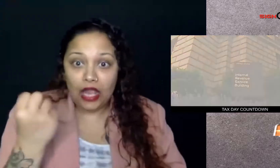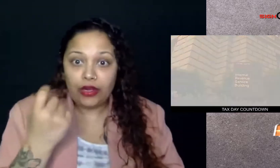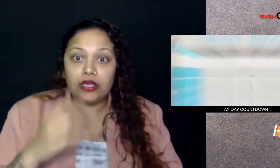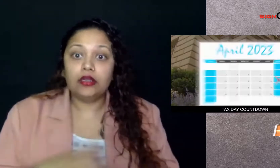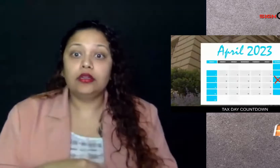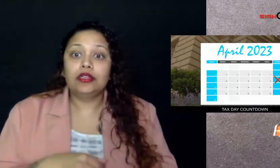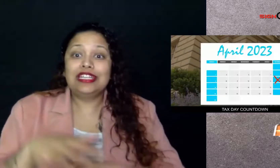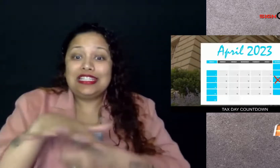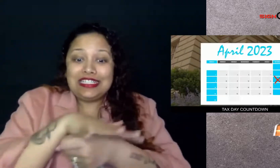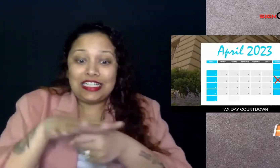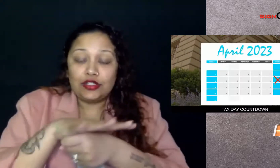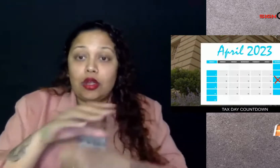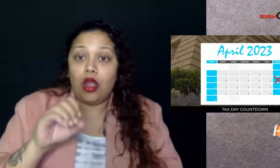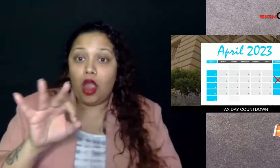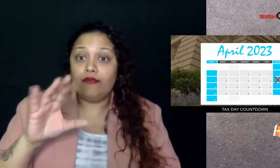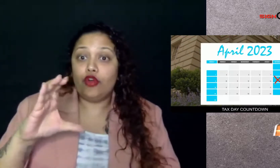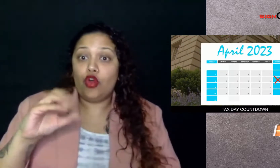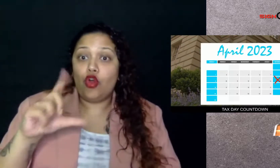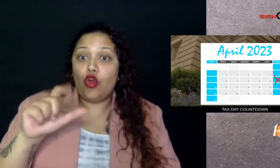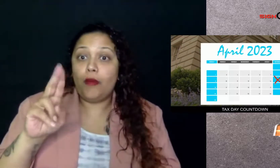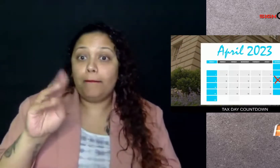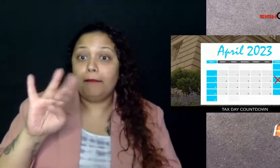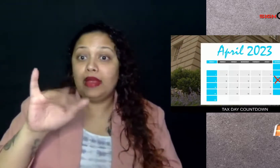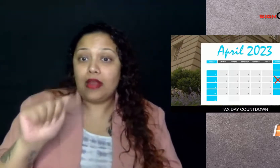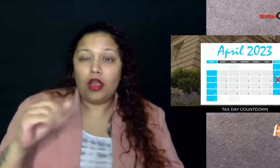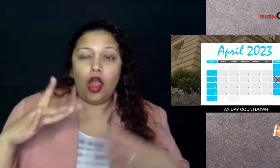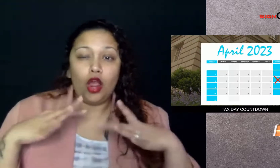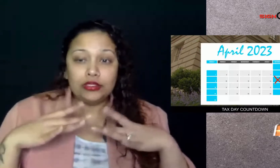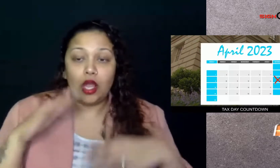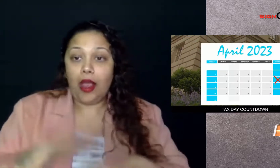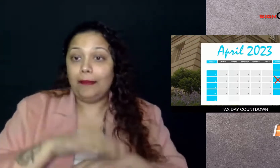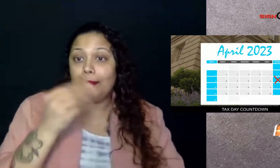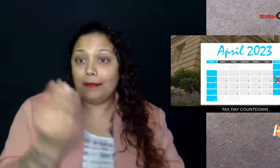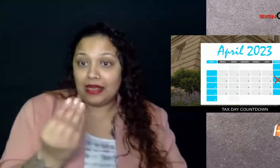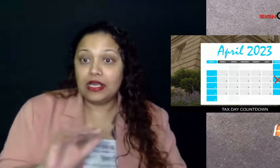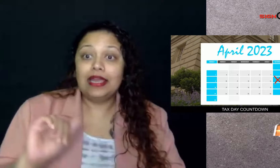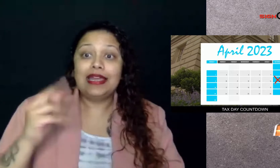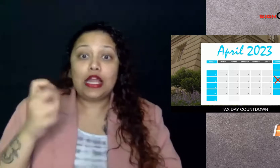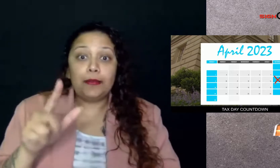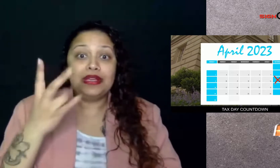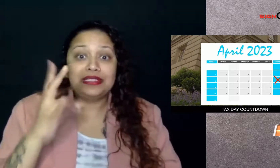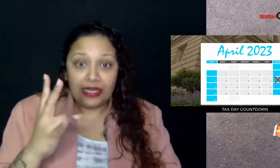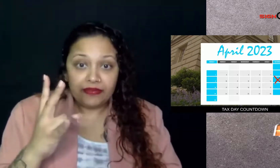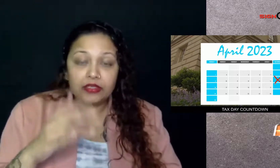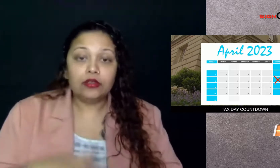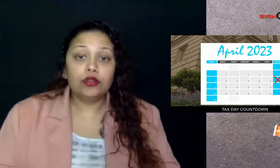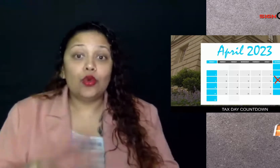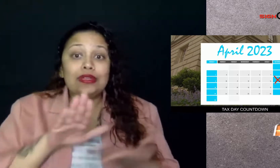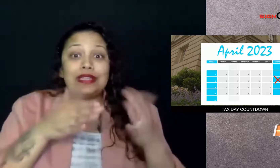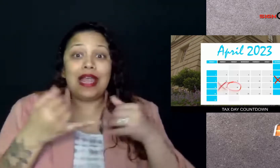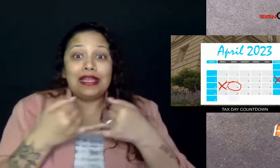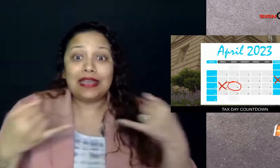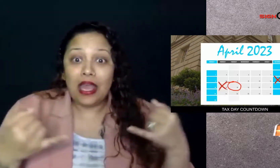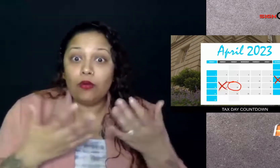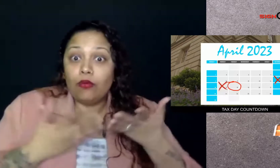April 15th falls on a Saturday and a District of Columbia holiday is on Monday, April 17th.